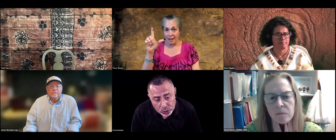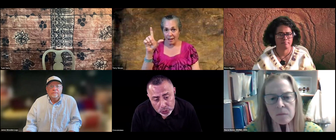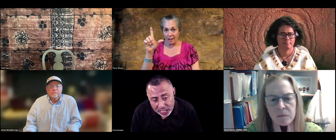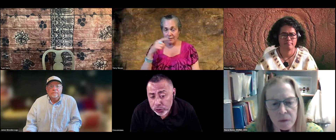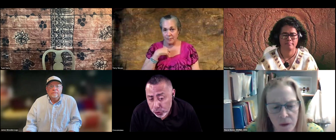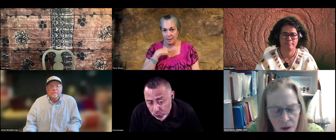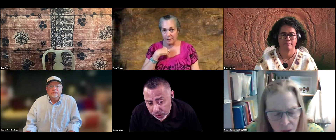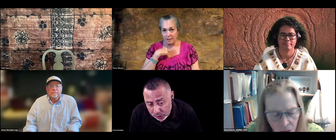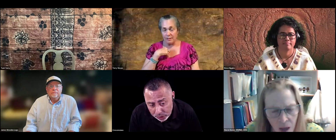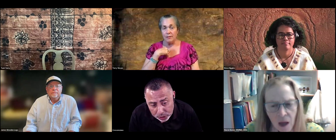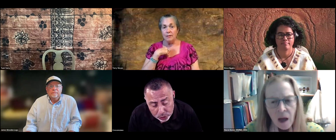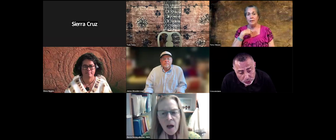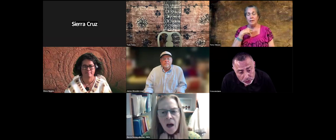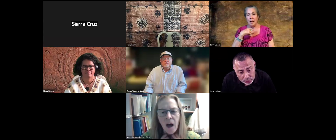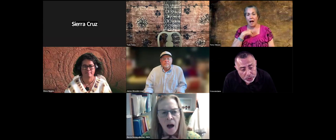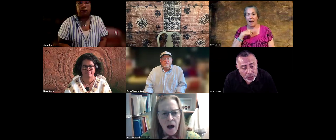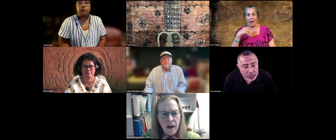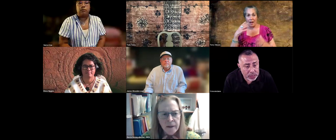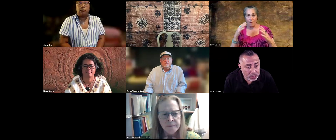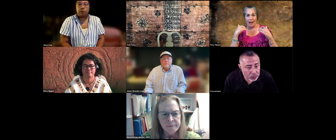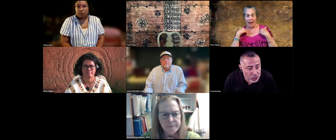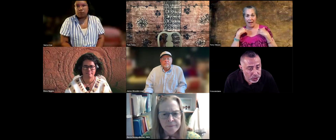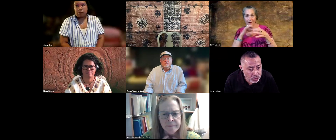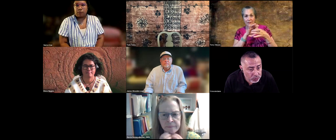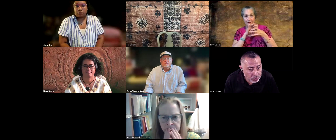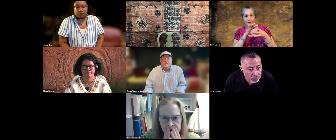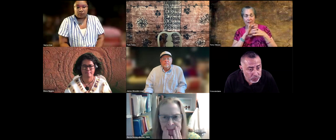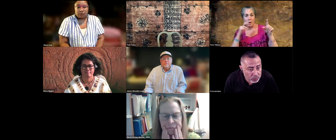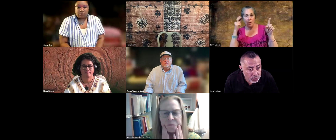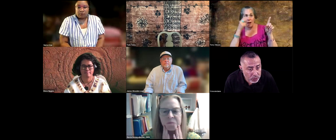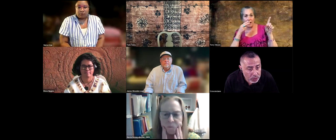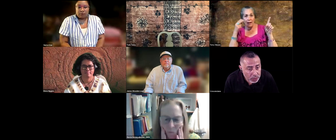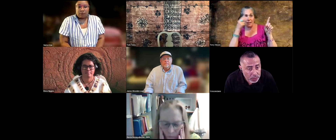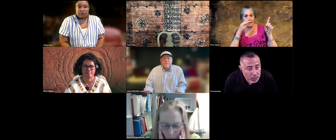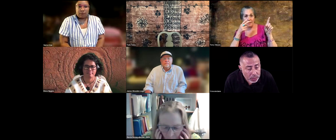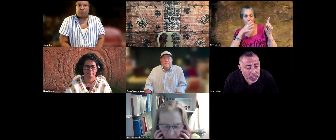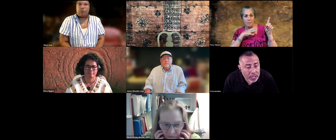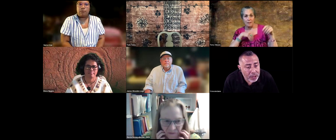And also, I do tutoring. I tutor in American Sign Language.